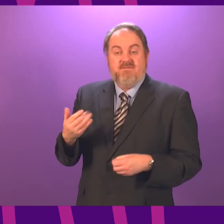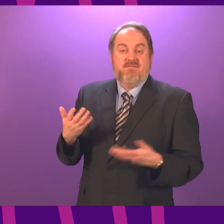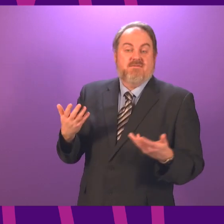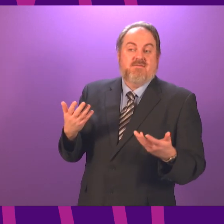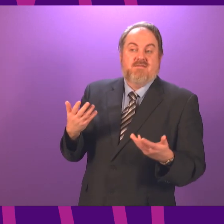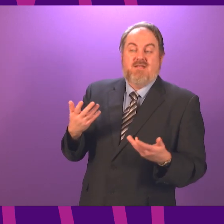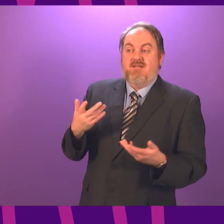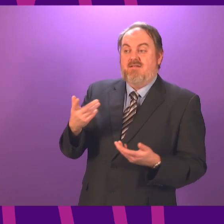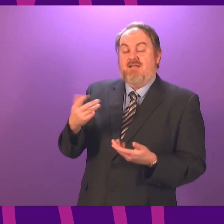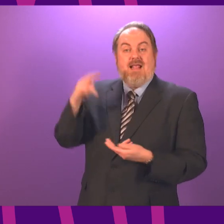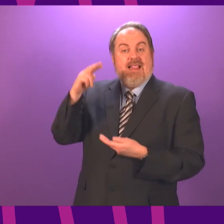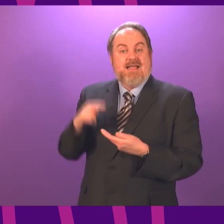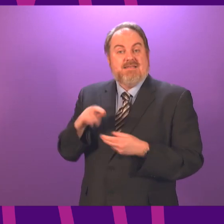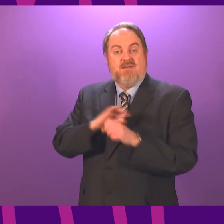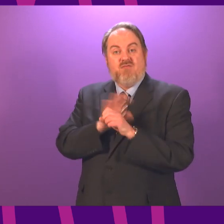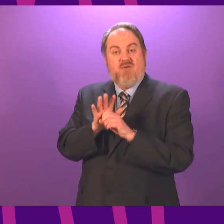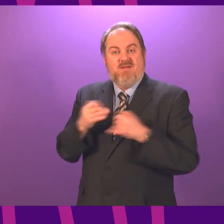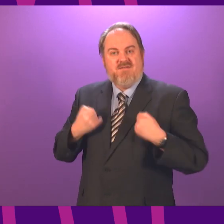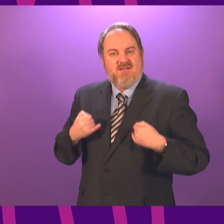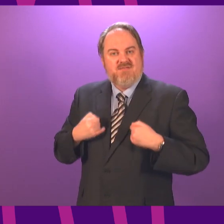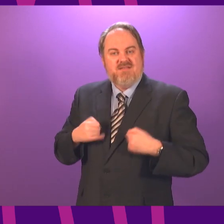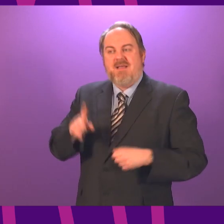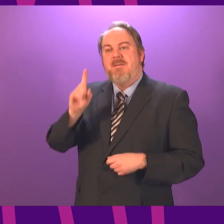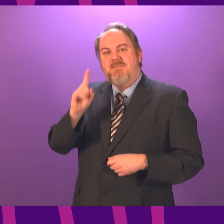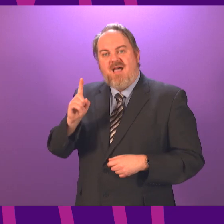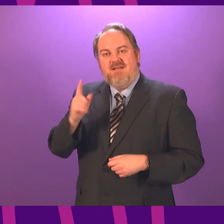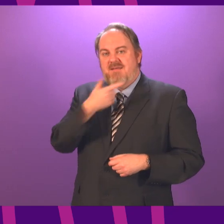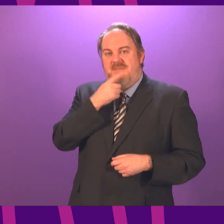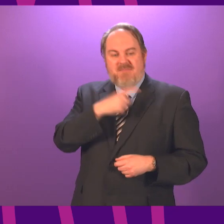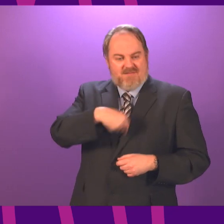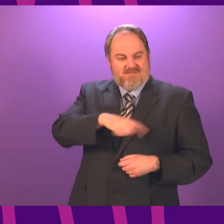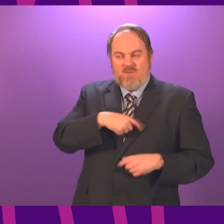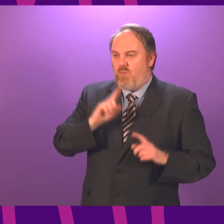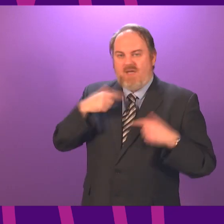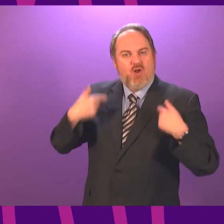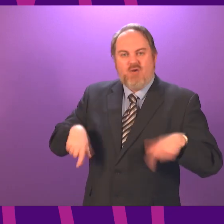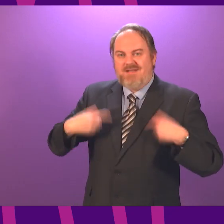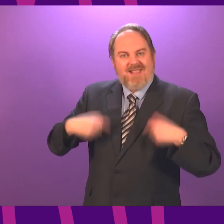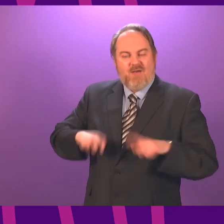moment are impacted by the inability of other people to travel there, so trading is restricted.